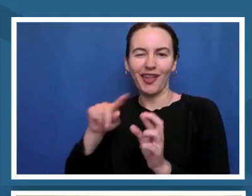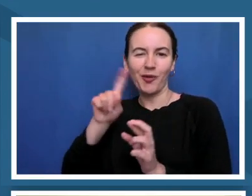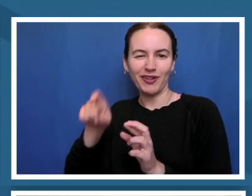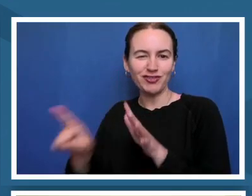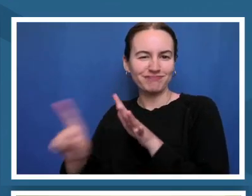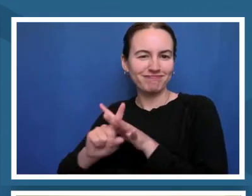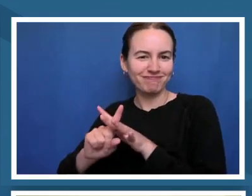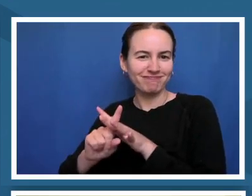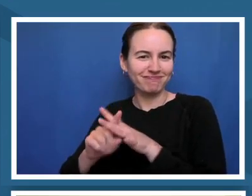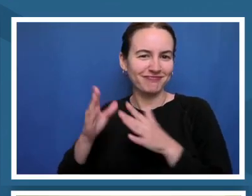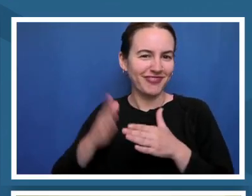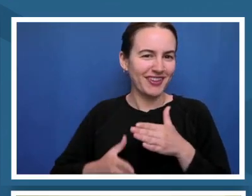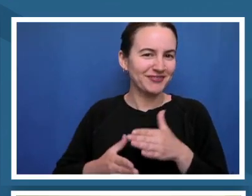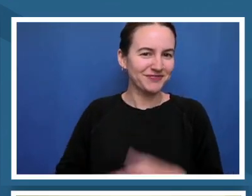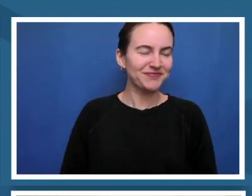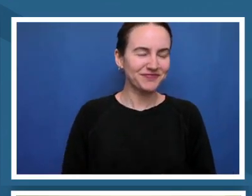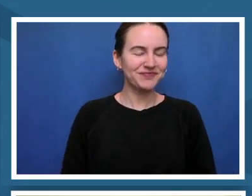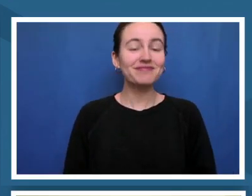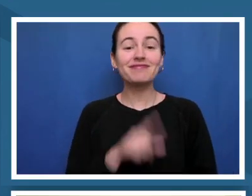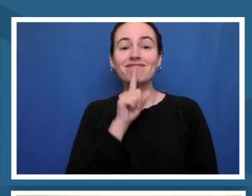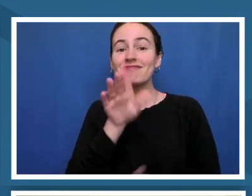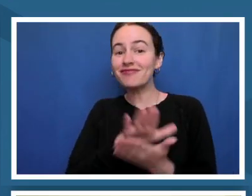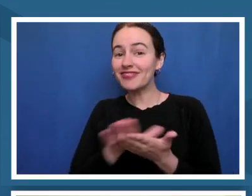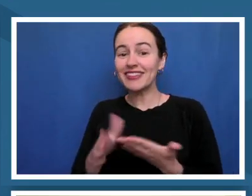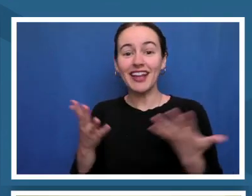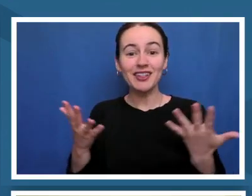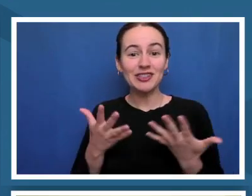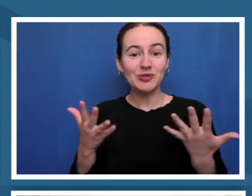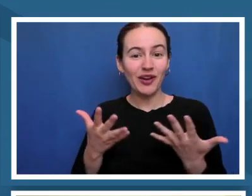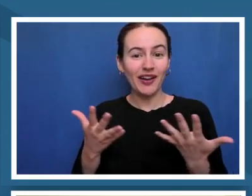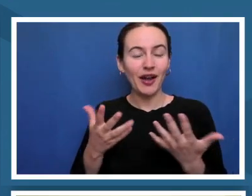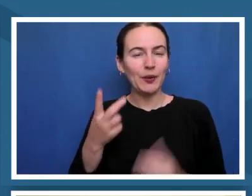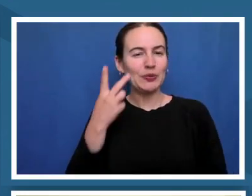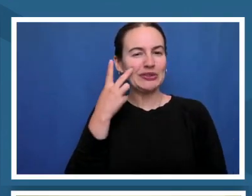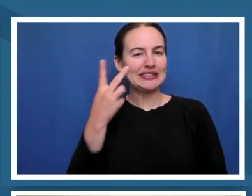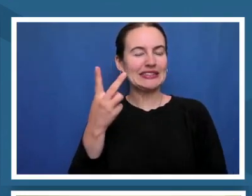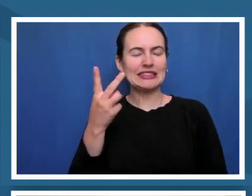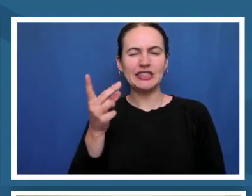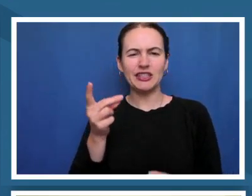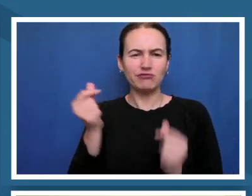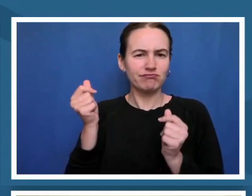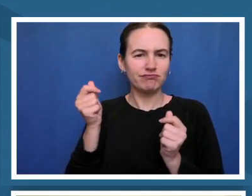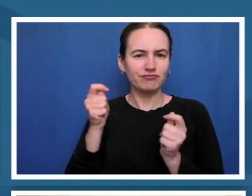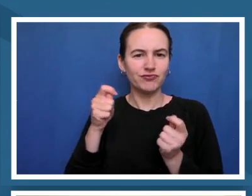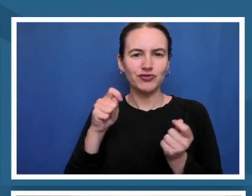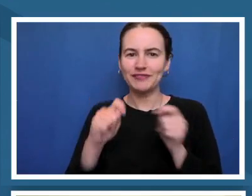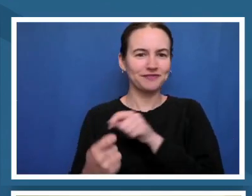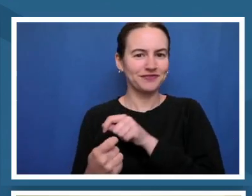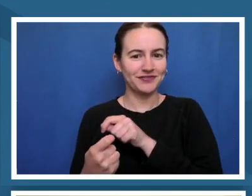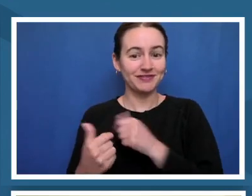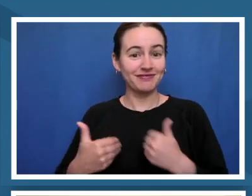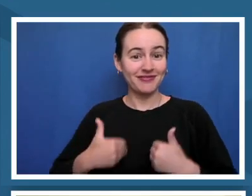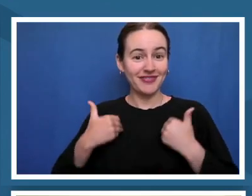what's really nice is we often see this shift almost instantly where the young